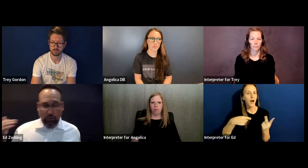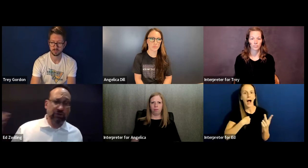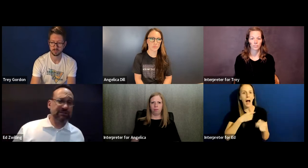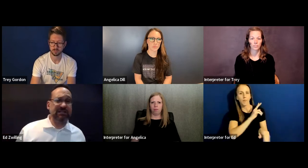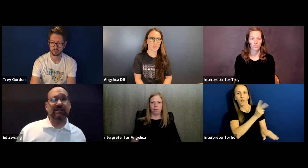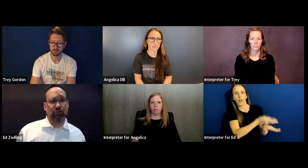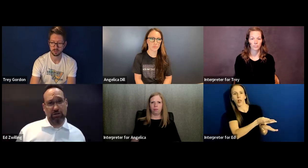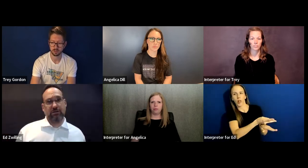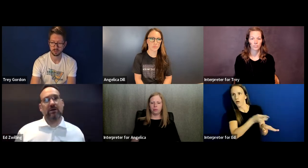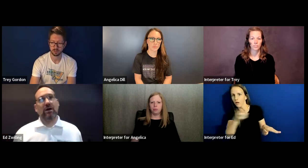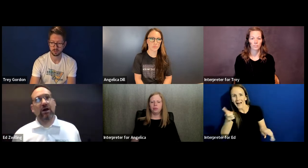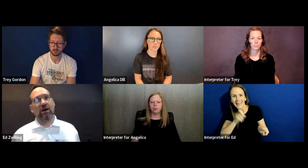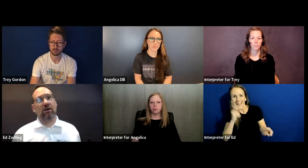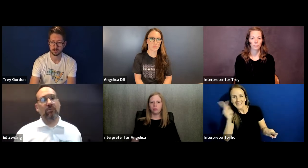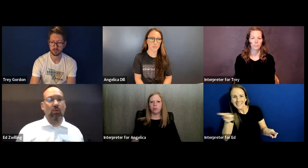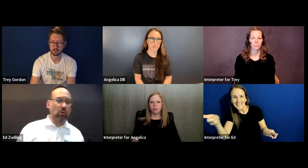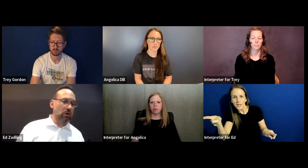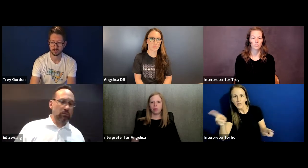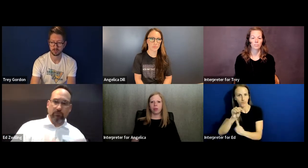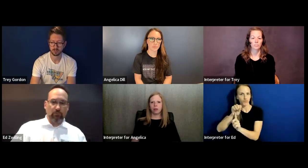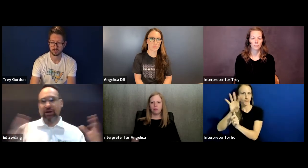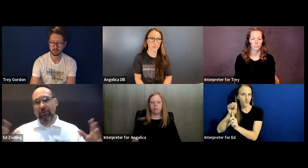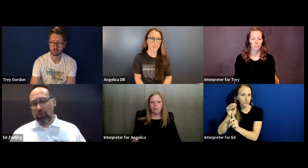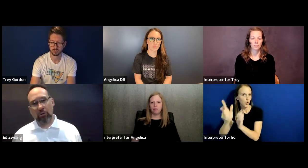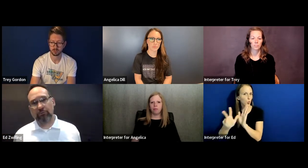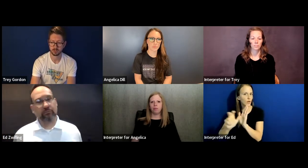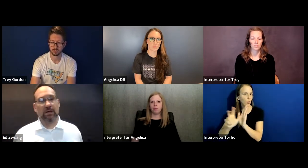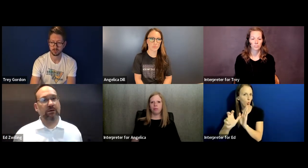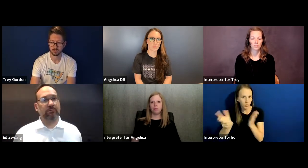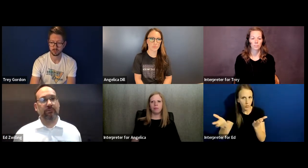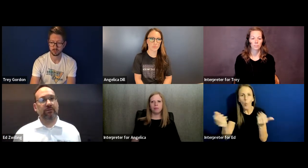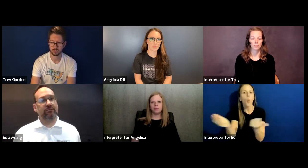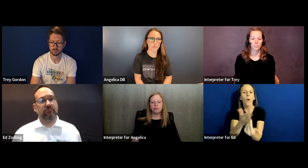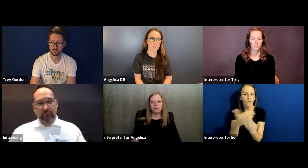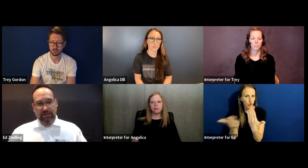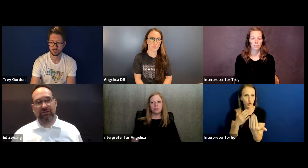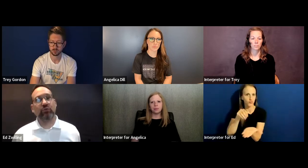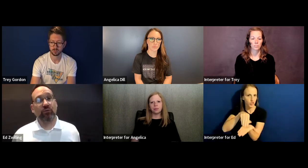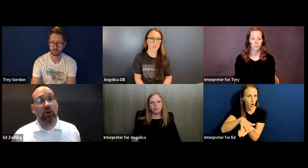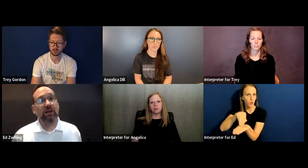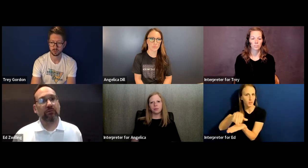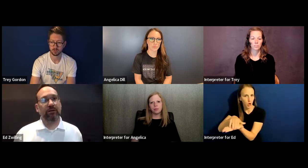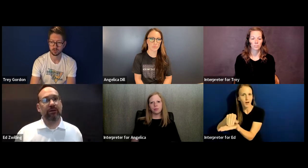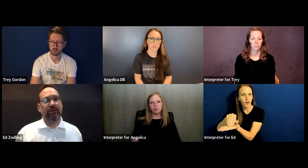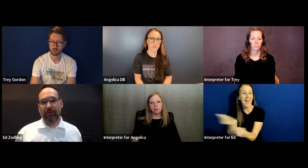you couldn't see the screen um or whatever or that it just wasn't working that the